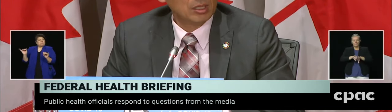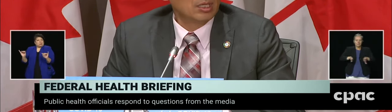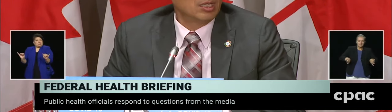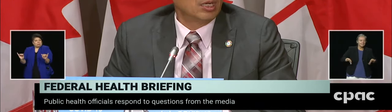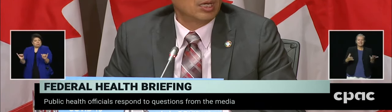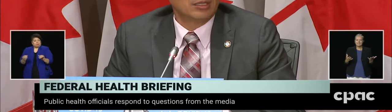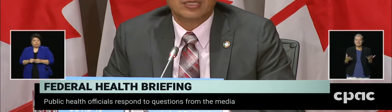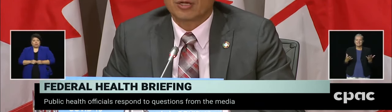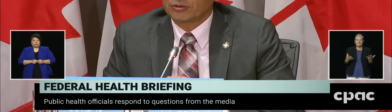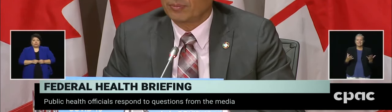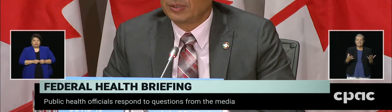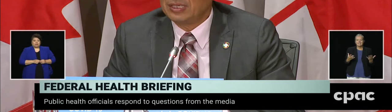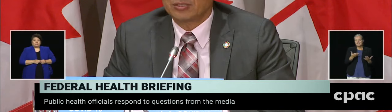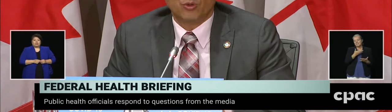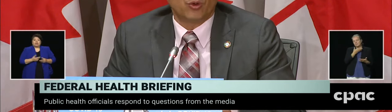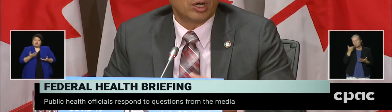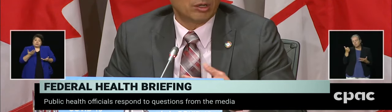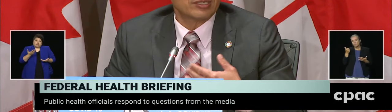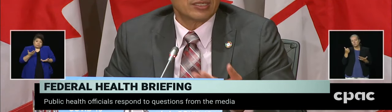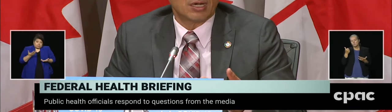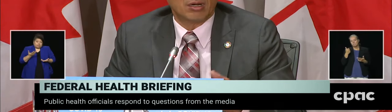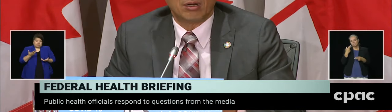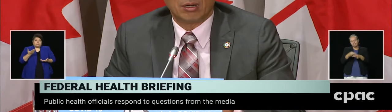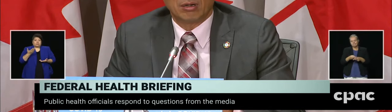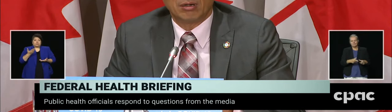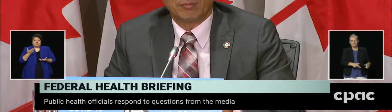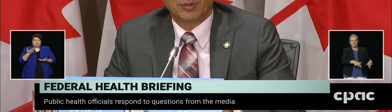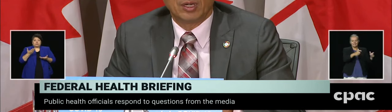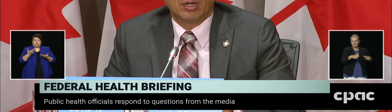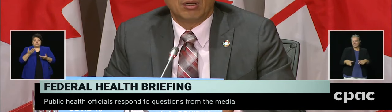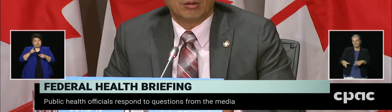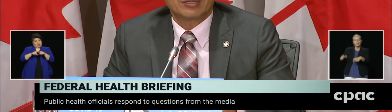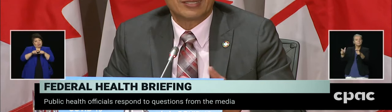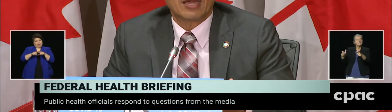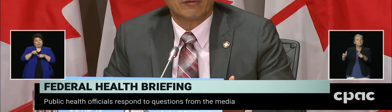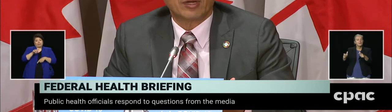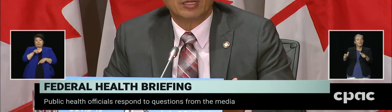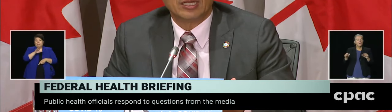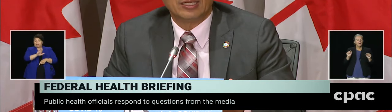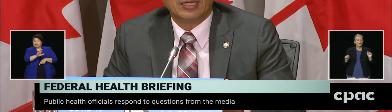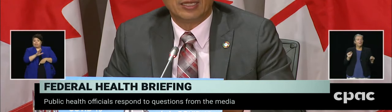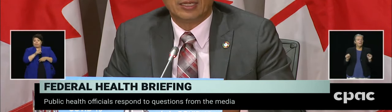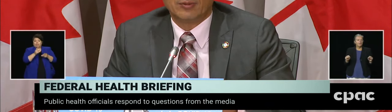DIFFICULT TO DRAW A CLEAR